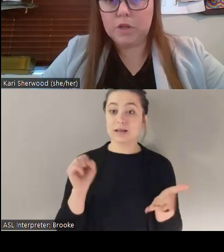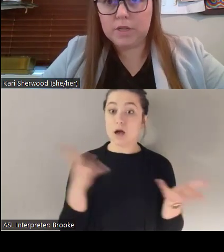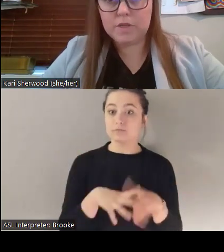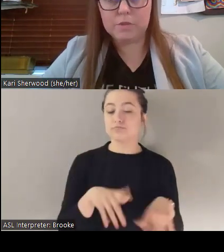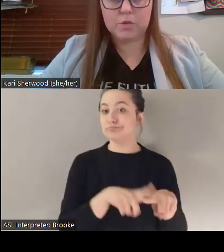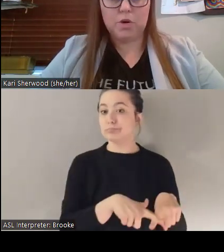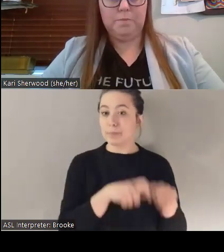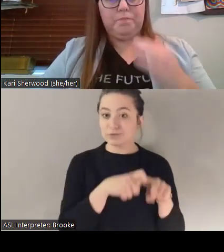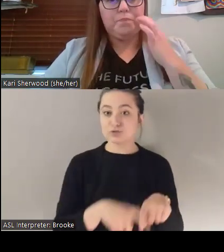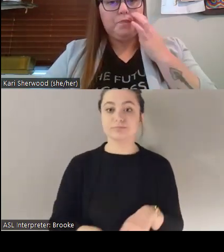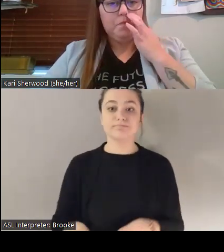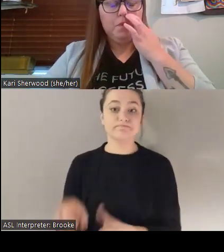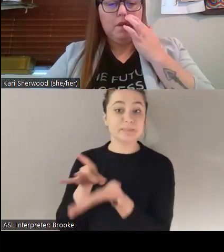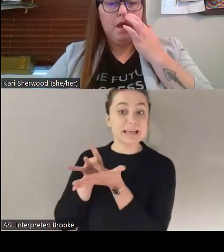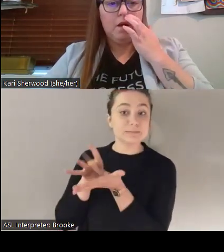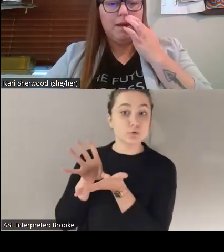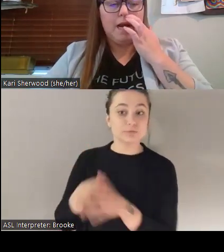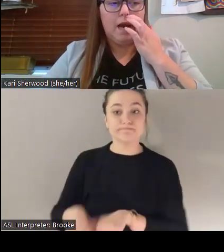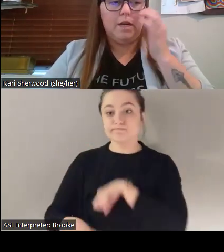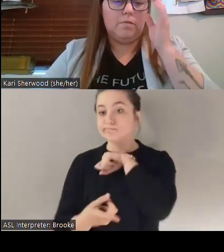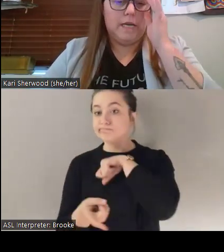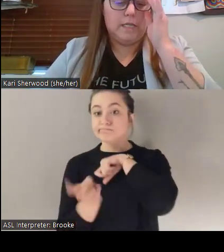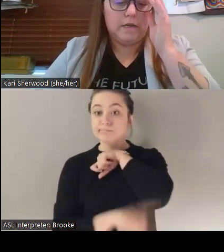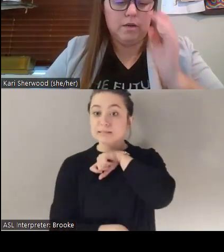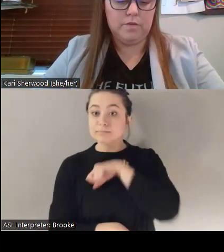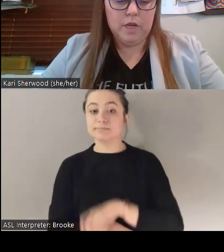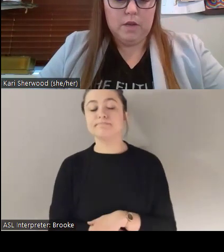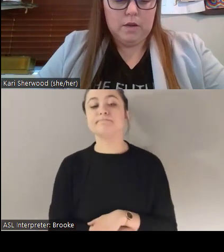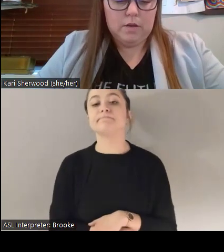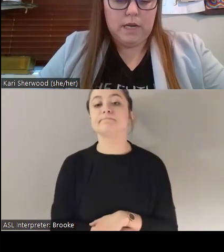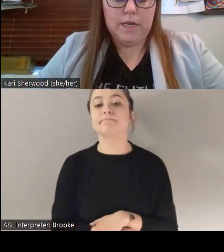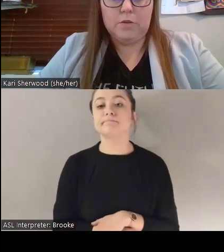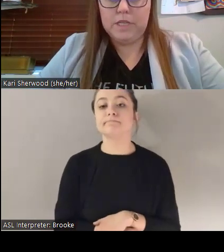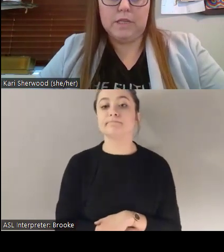discipline of some sort, and higher rates of diagnosis